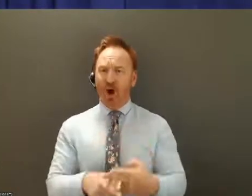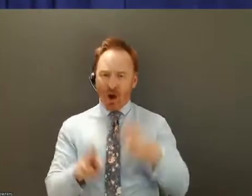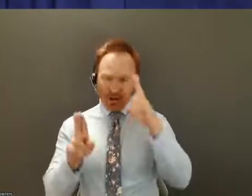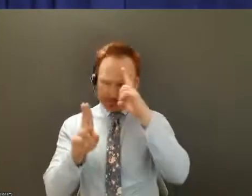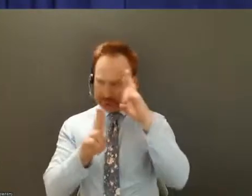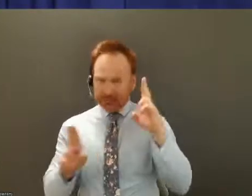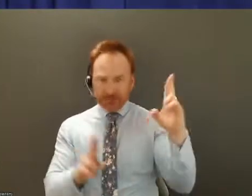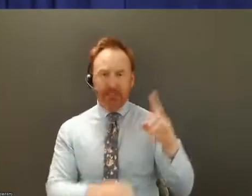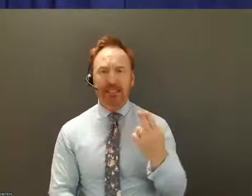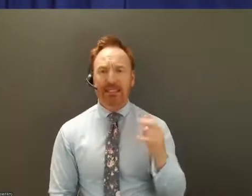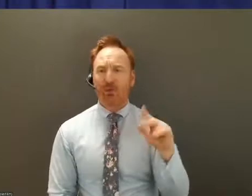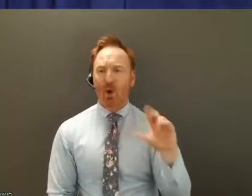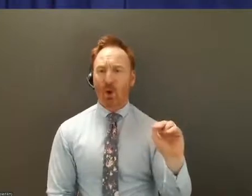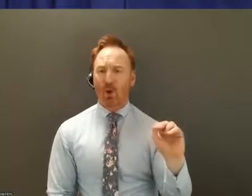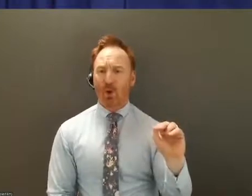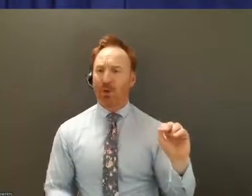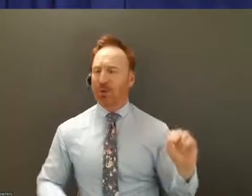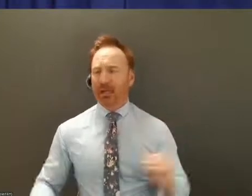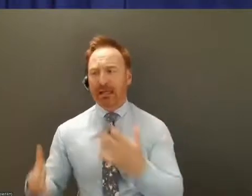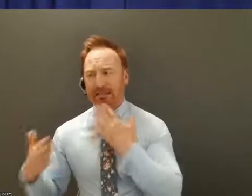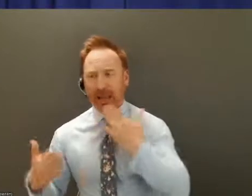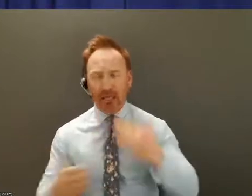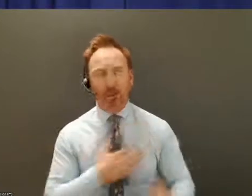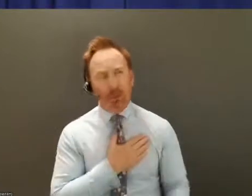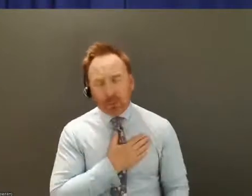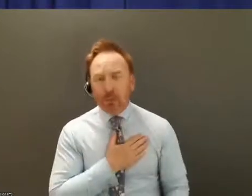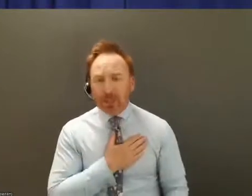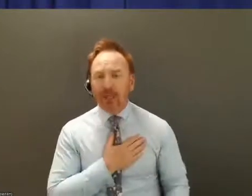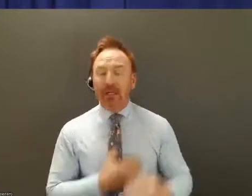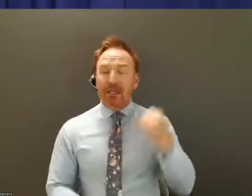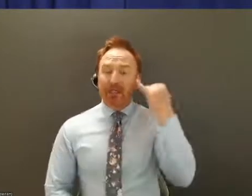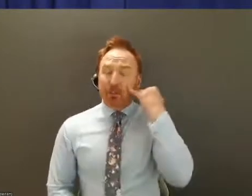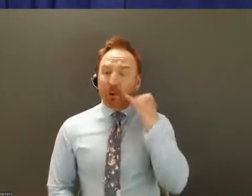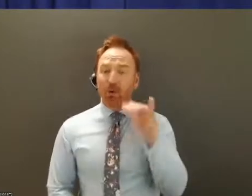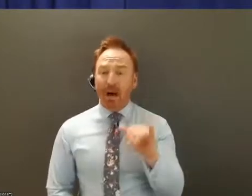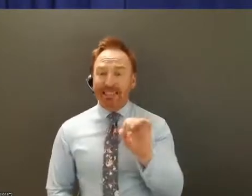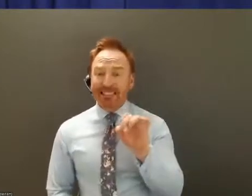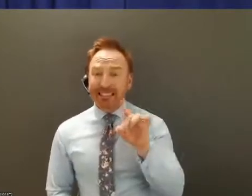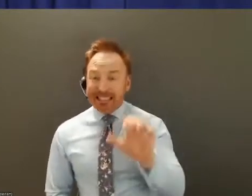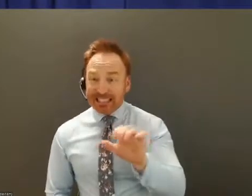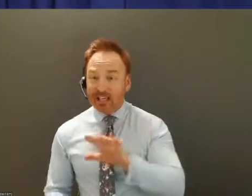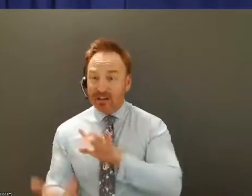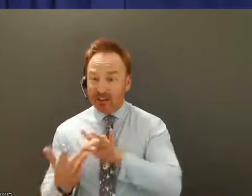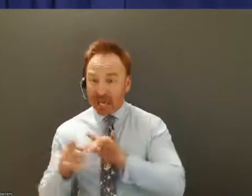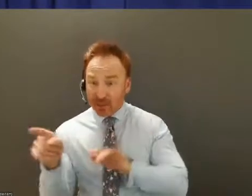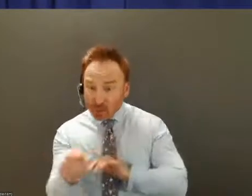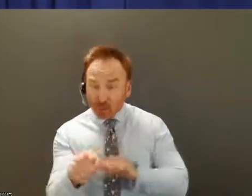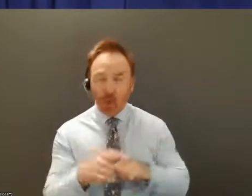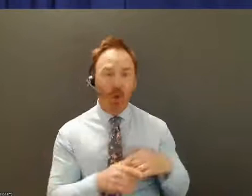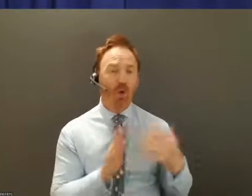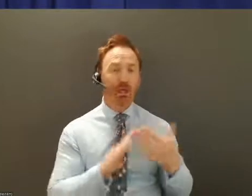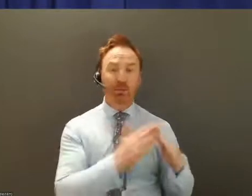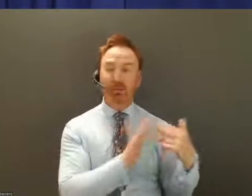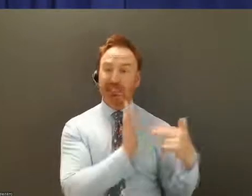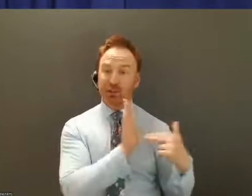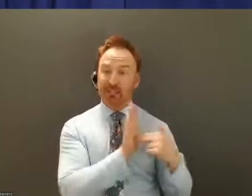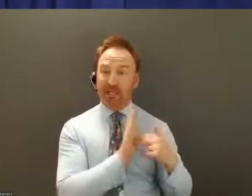And specific direction on what to do including what signs and symptoms we watch for and how to